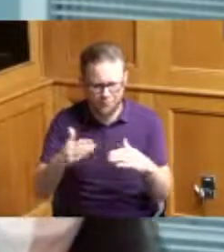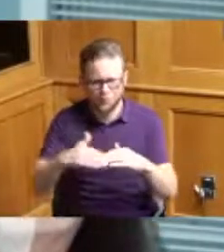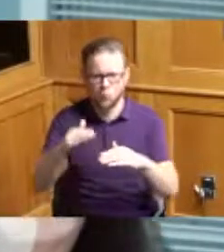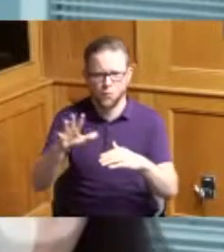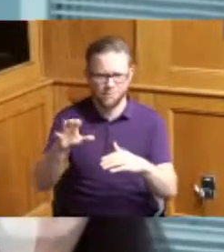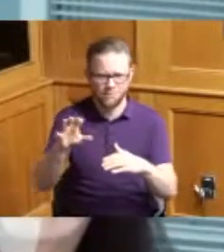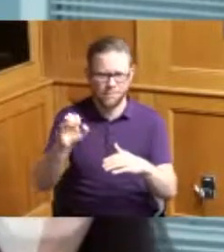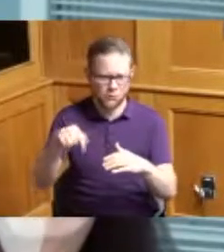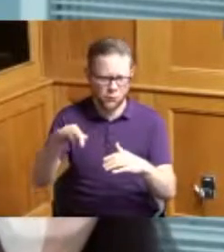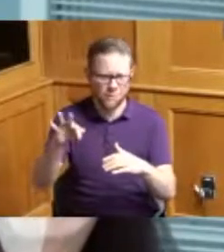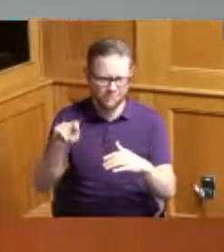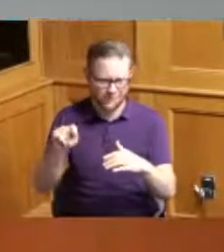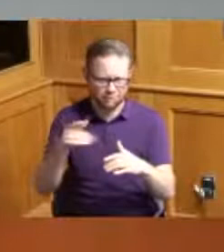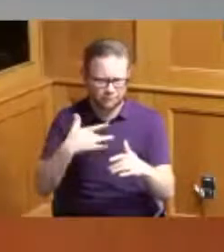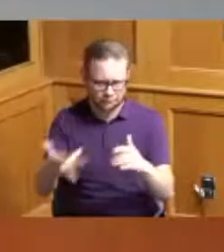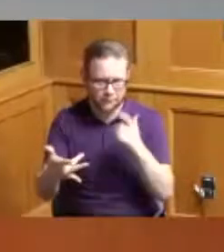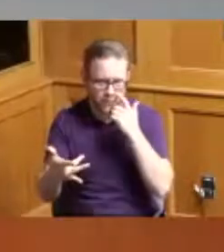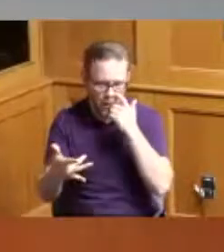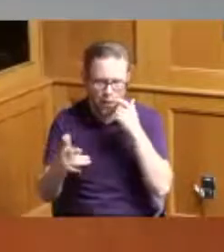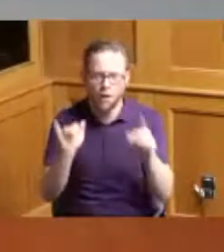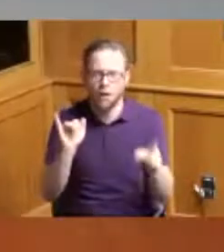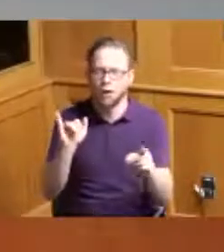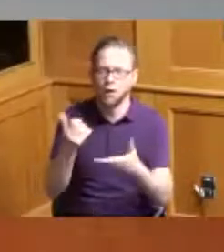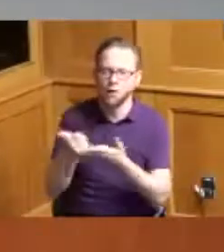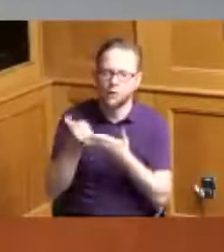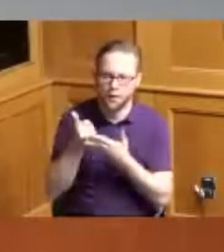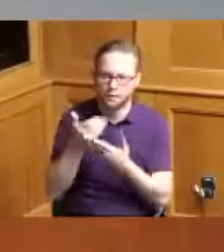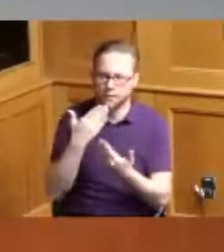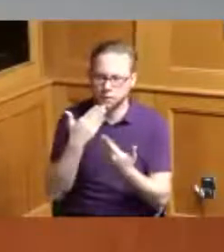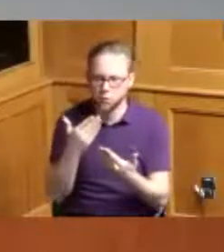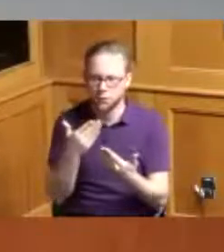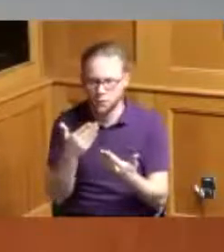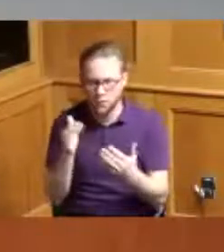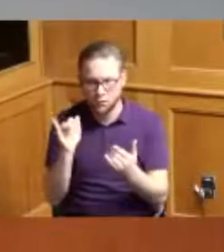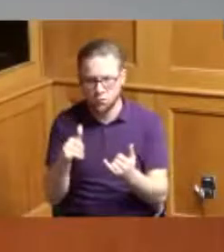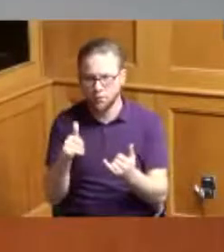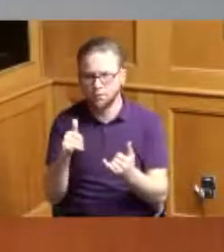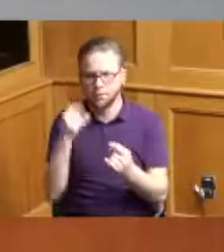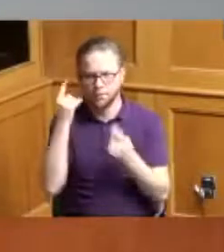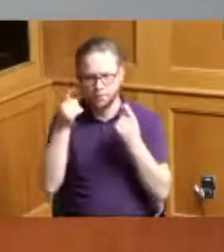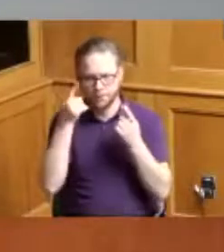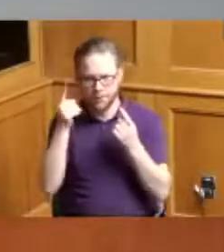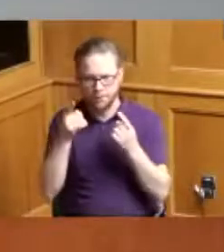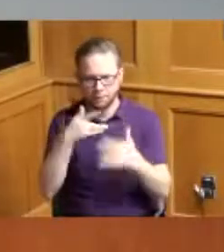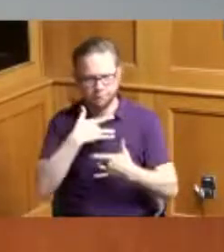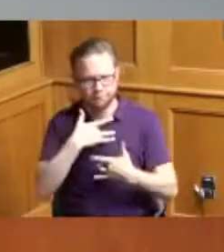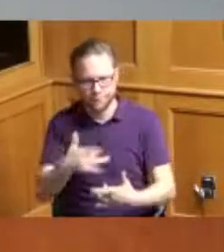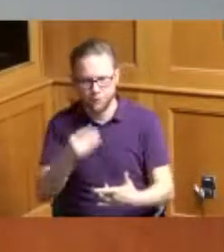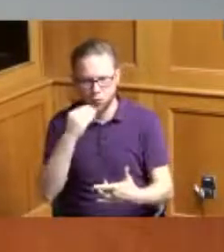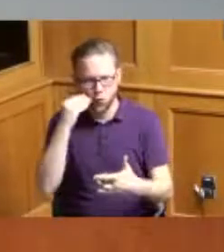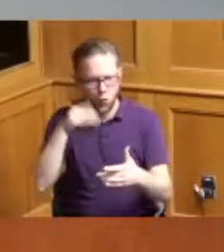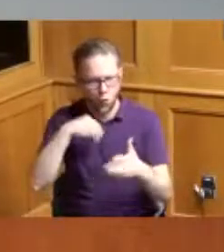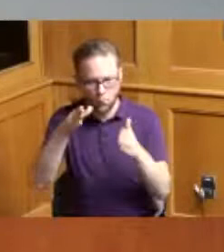I'm trying to put this in context of you know a basic homeowner you know has how many square feet